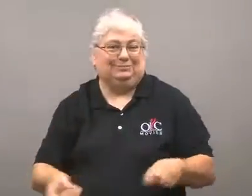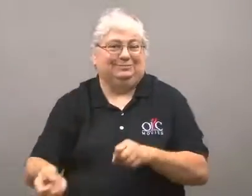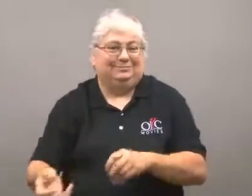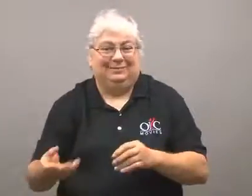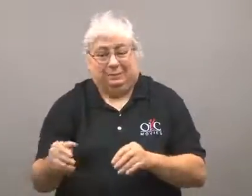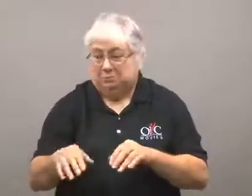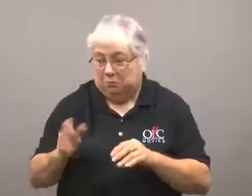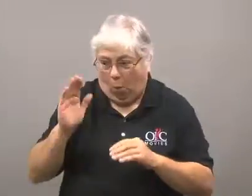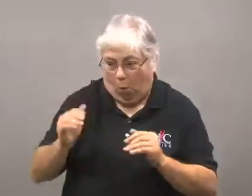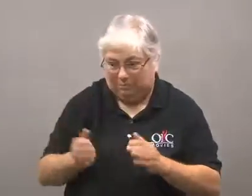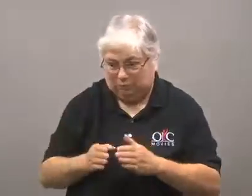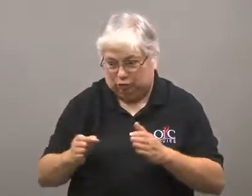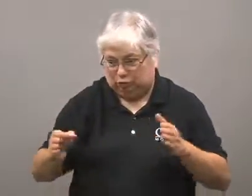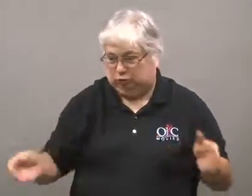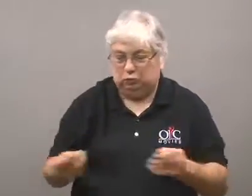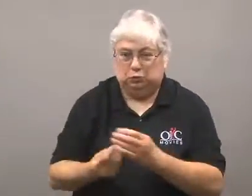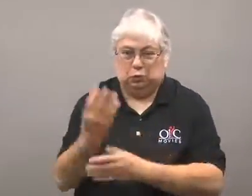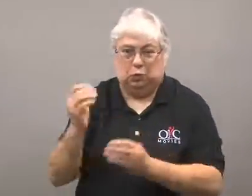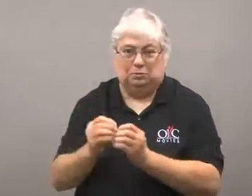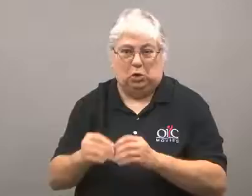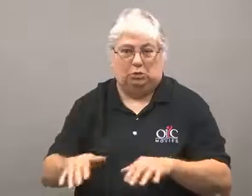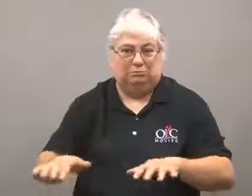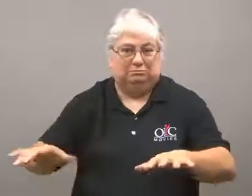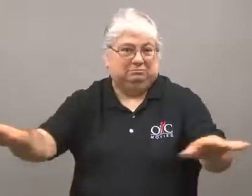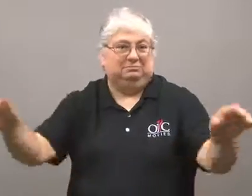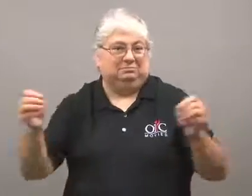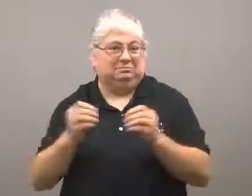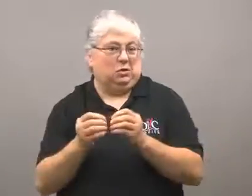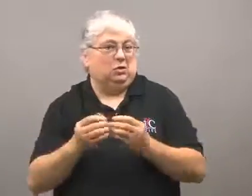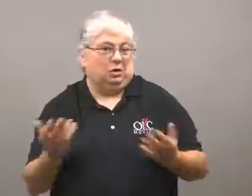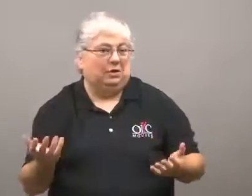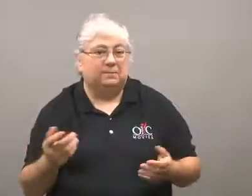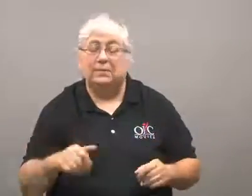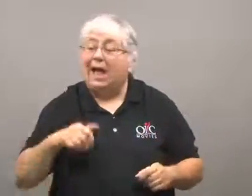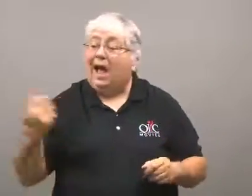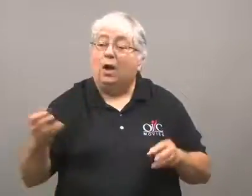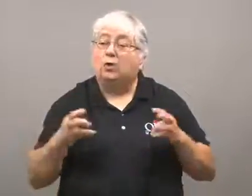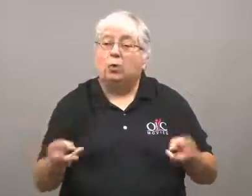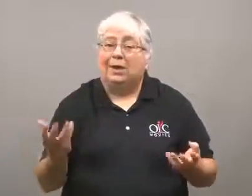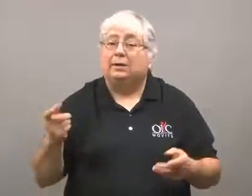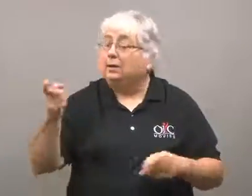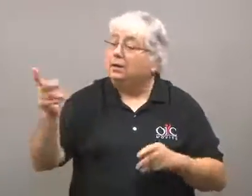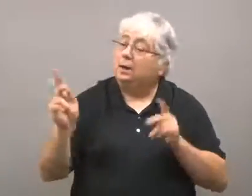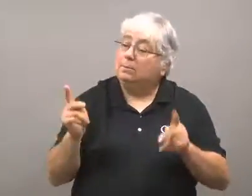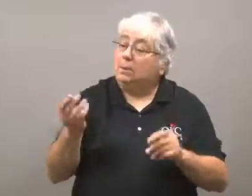It's hoped they'll survive and propagate.